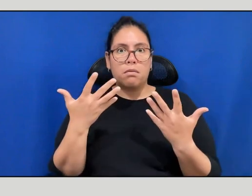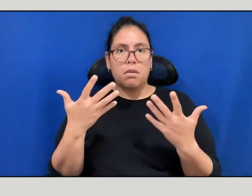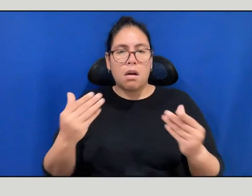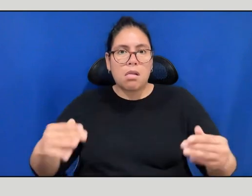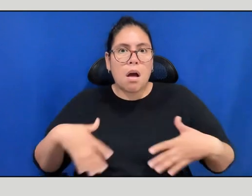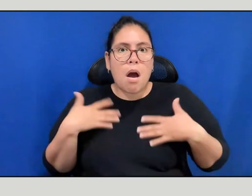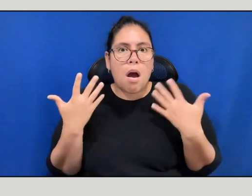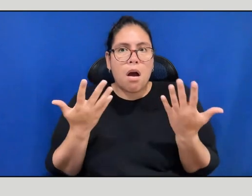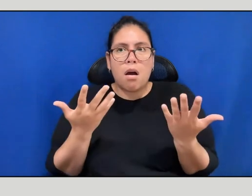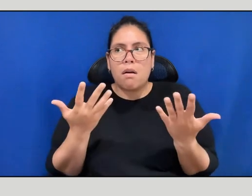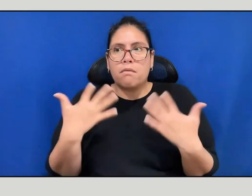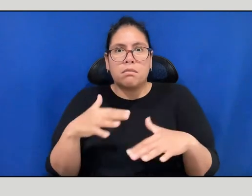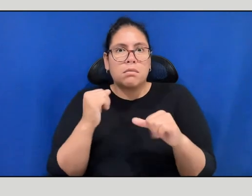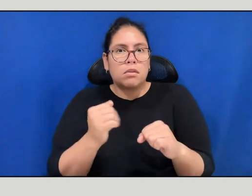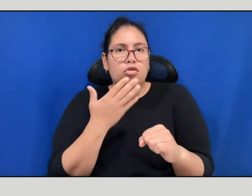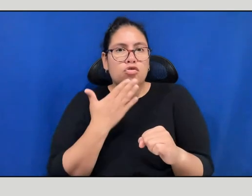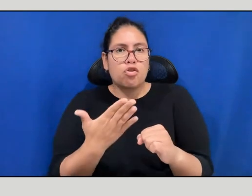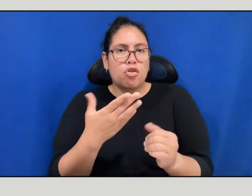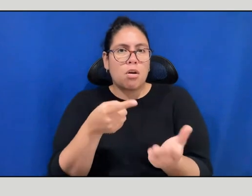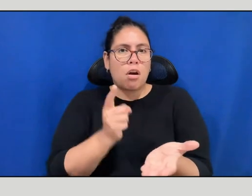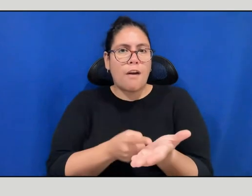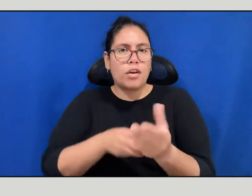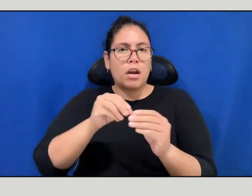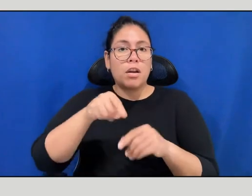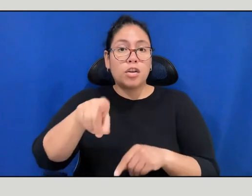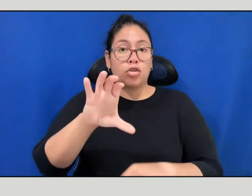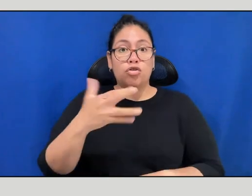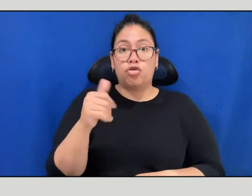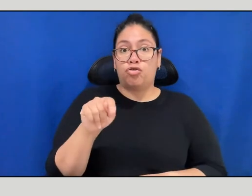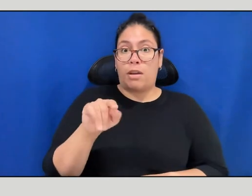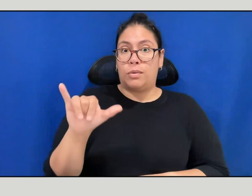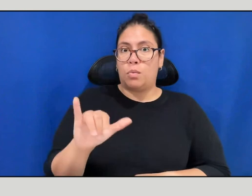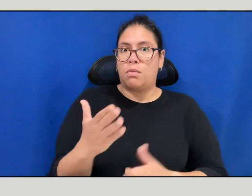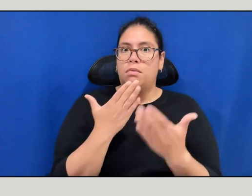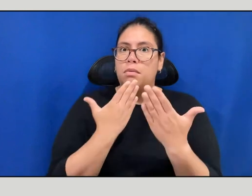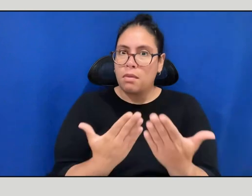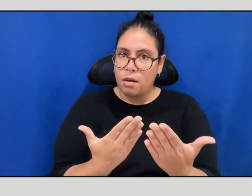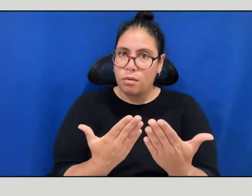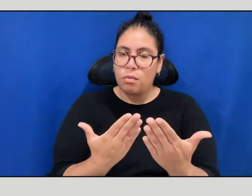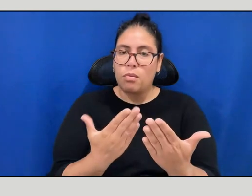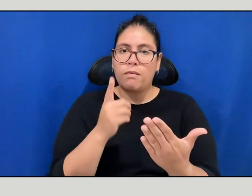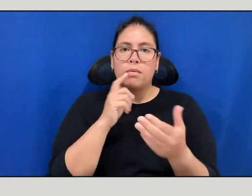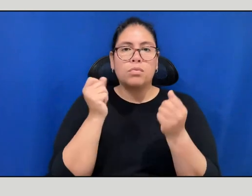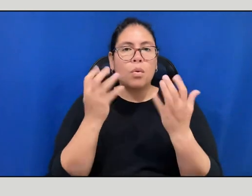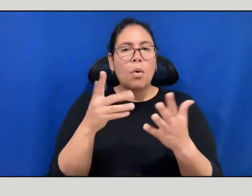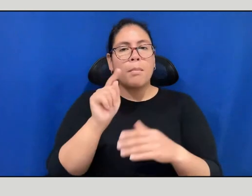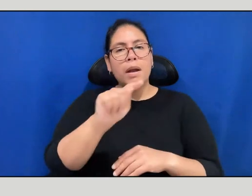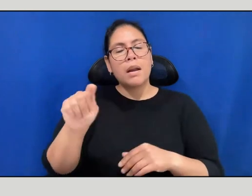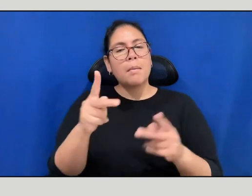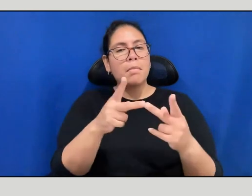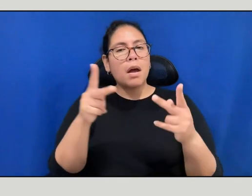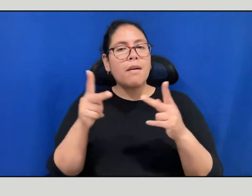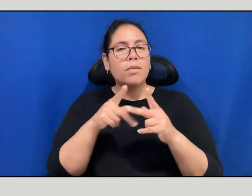in the chat, thank you also from so many places for being an active part of this.